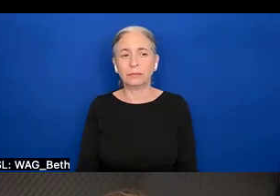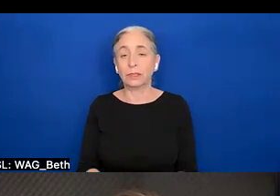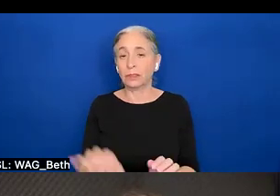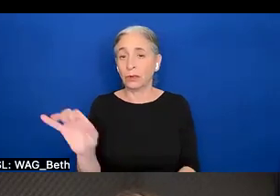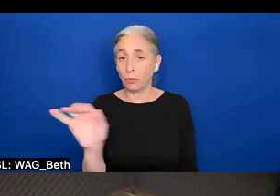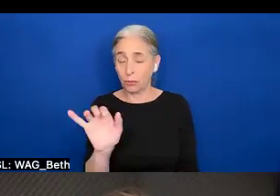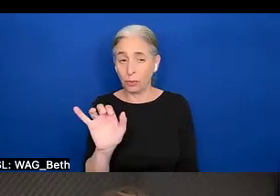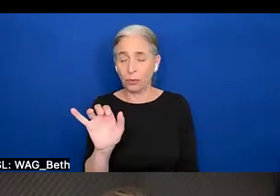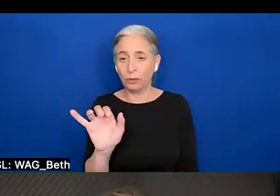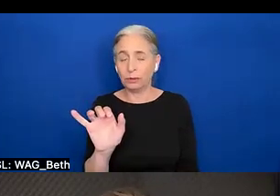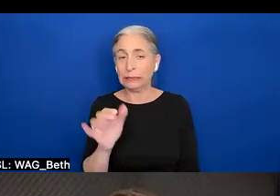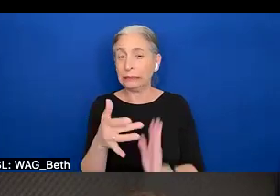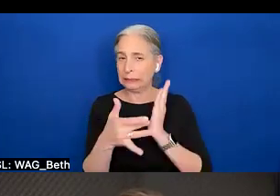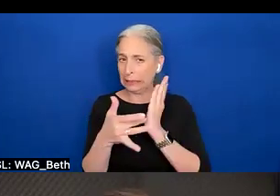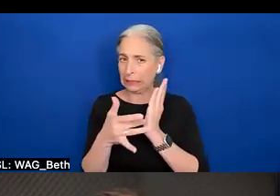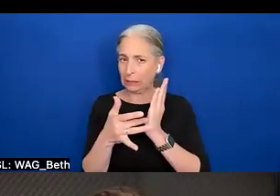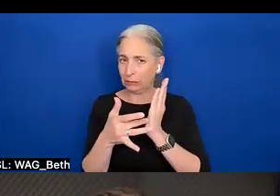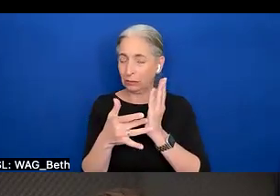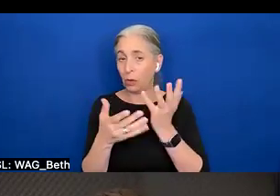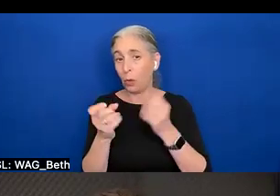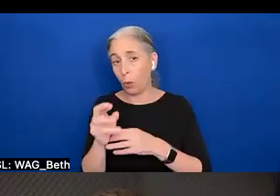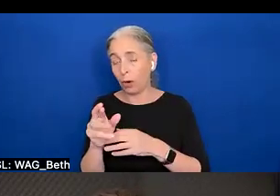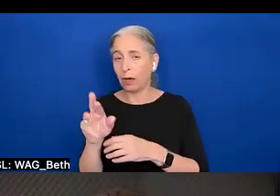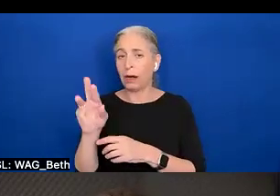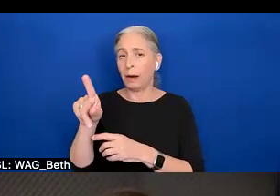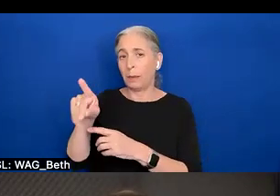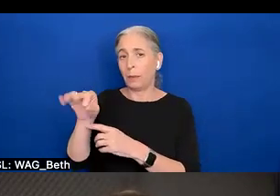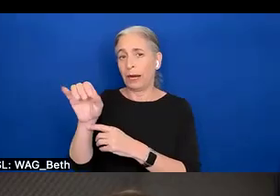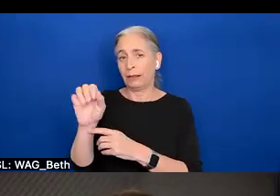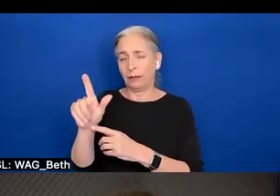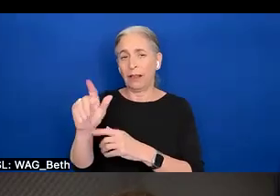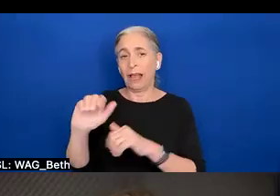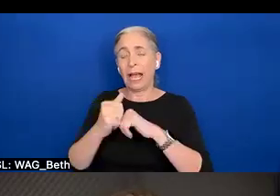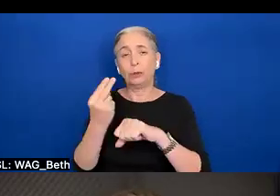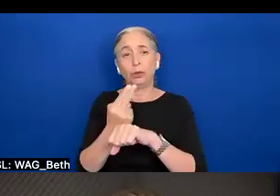And it will be pretty technical or practical about how